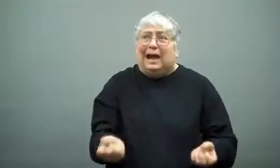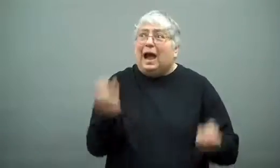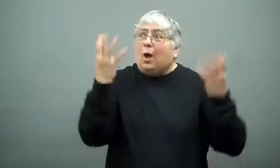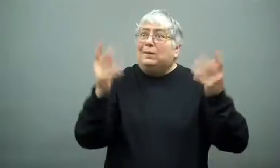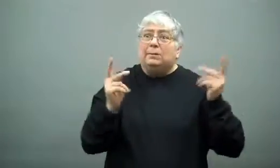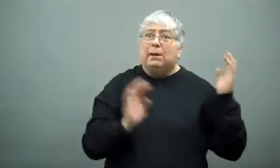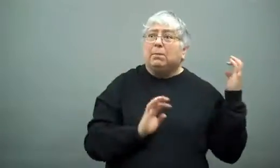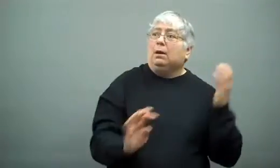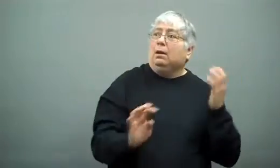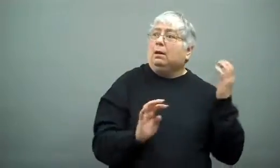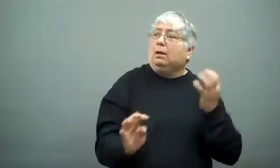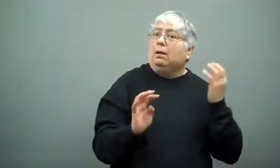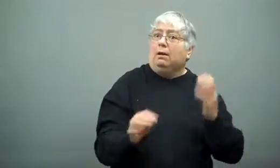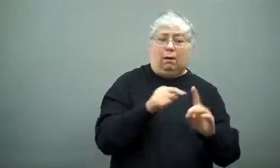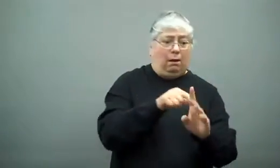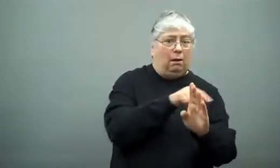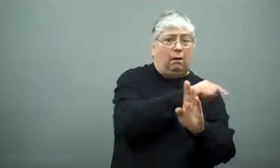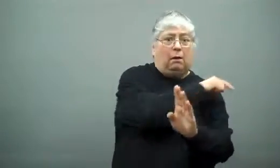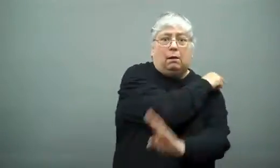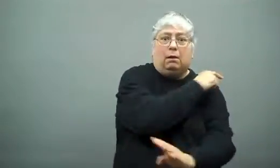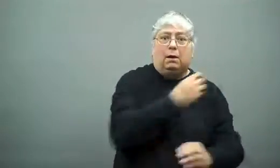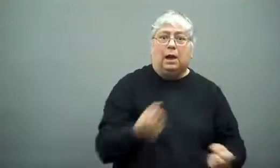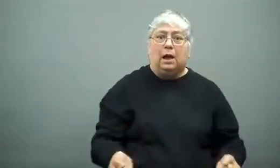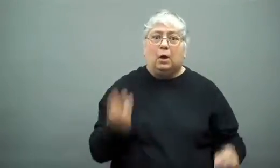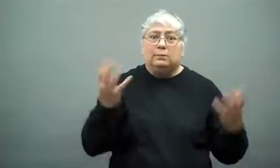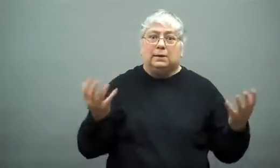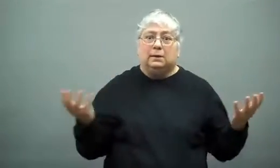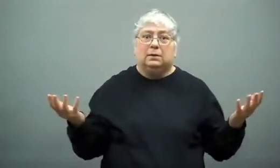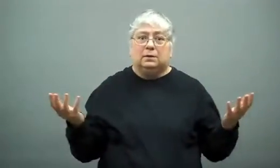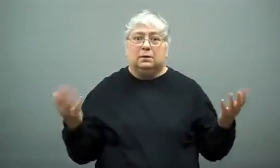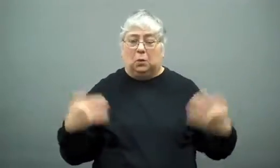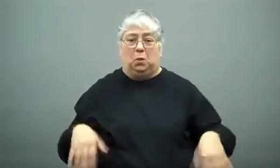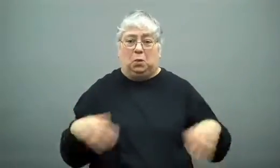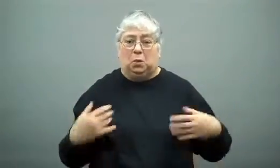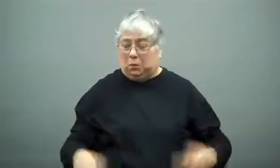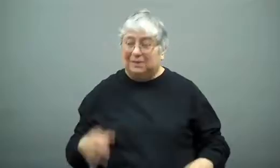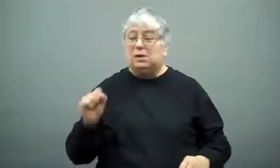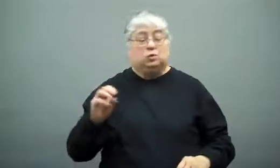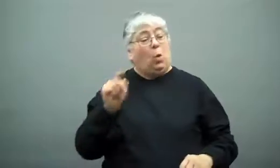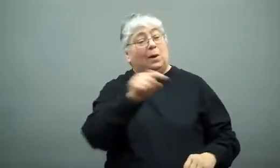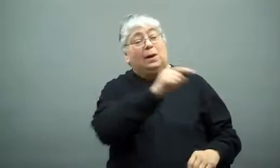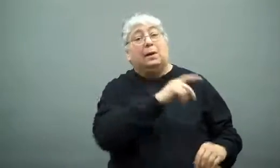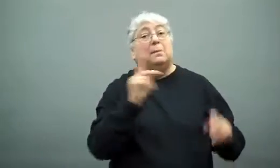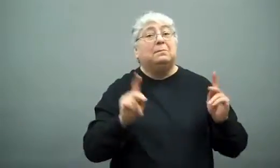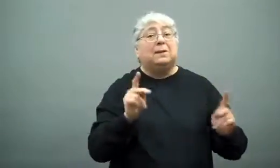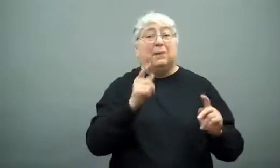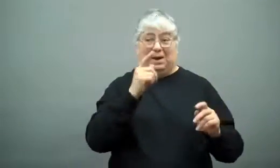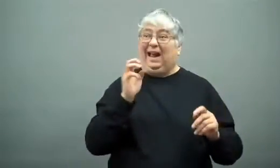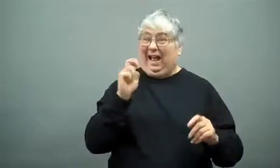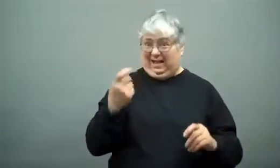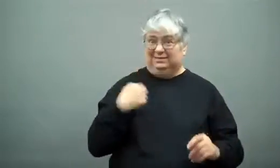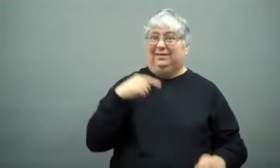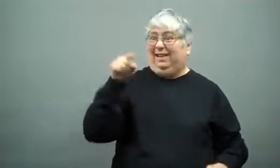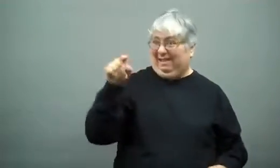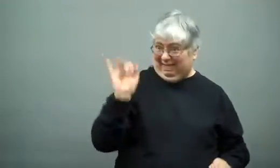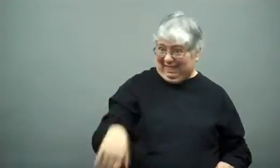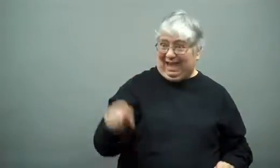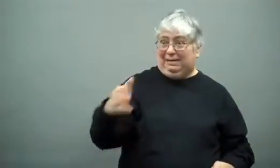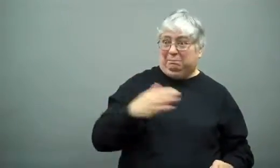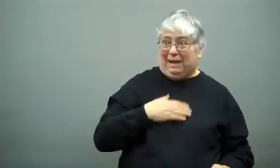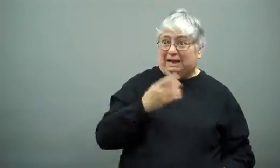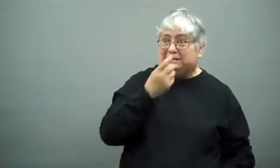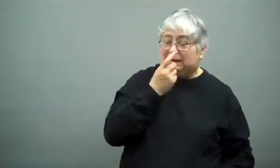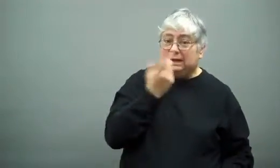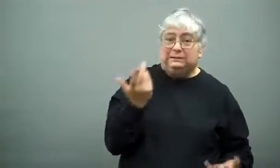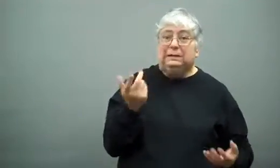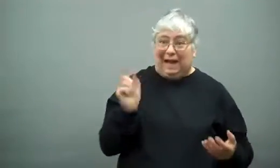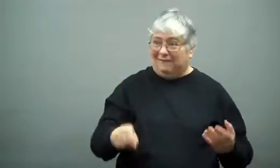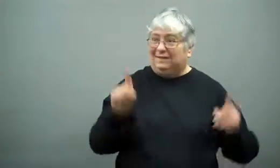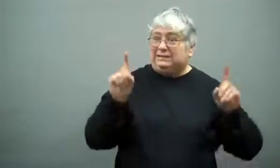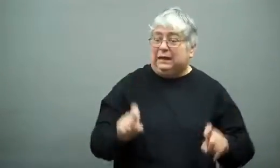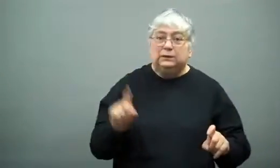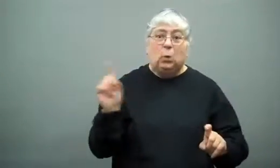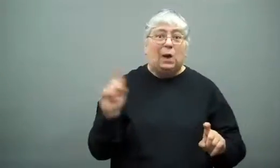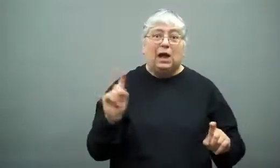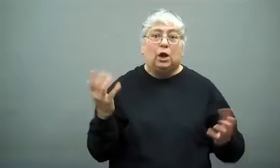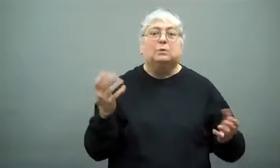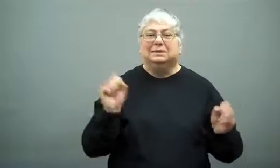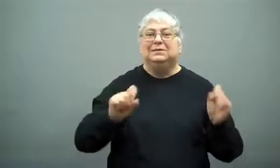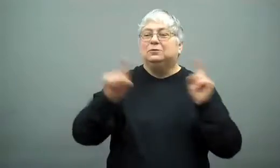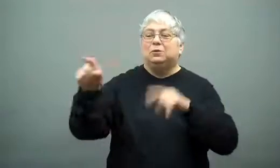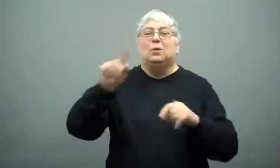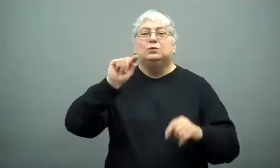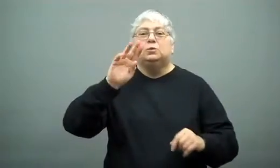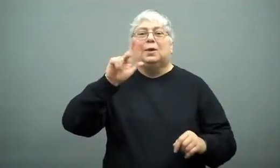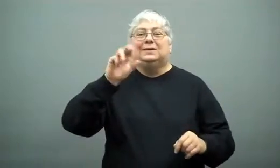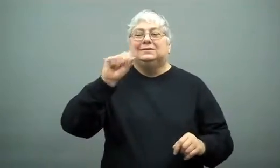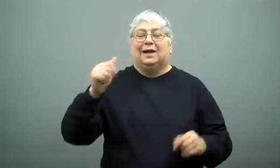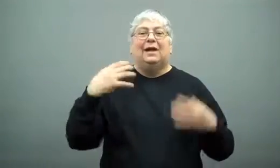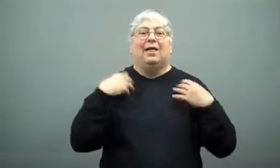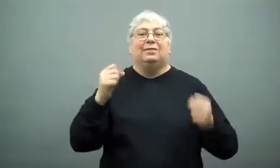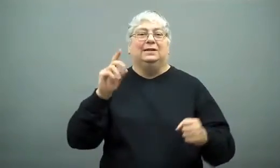How many other patients had been seen in all those years?